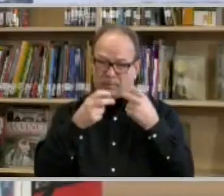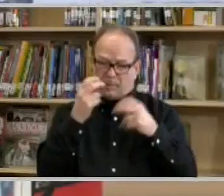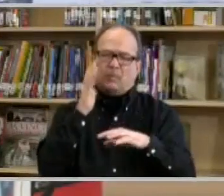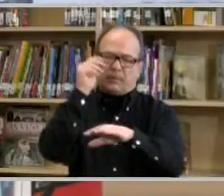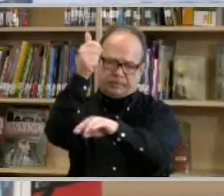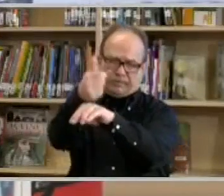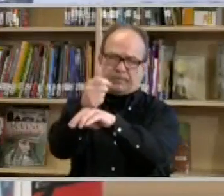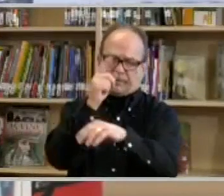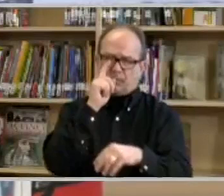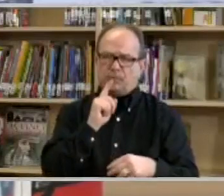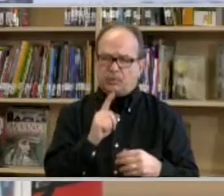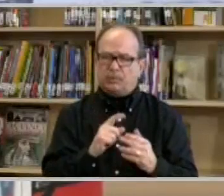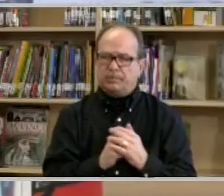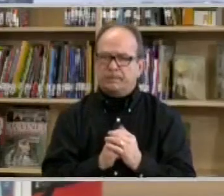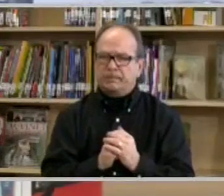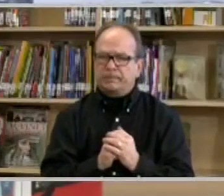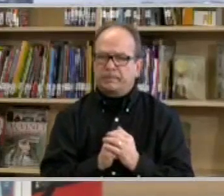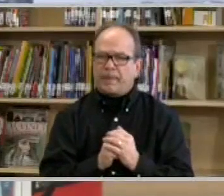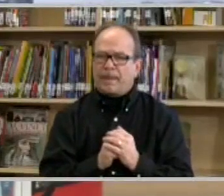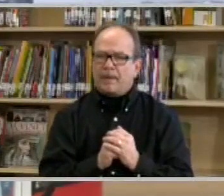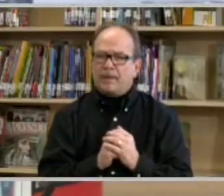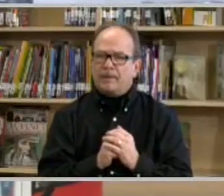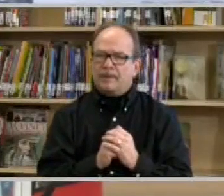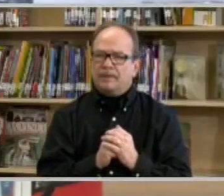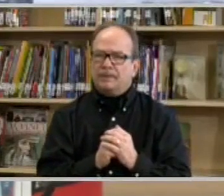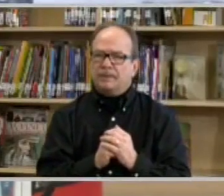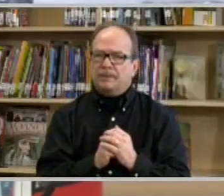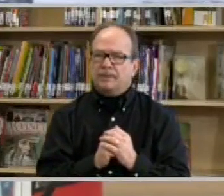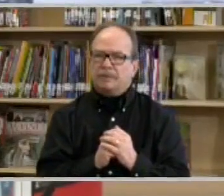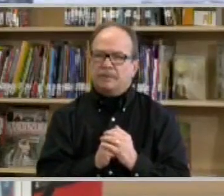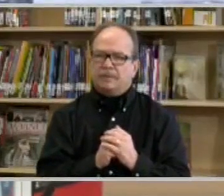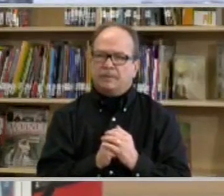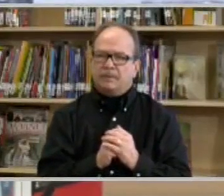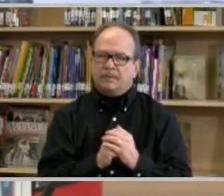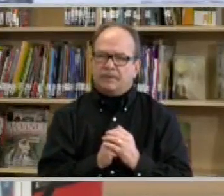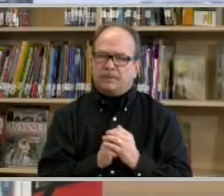CONCERNS. THE OTHER THING YOU PROBABLY